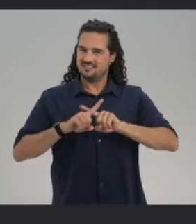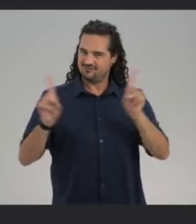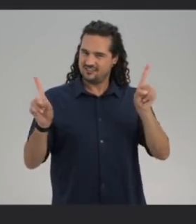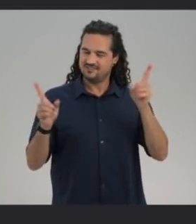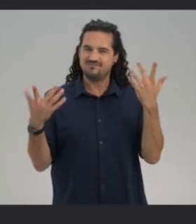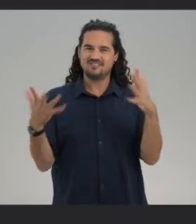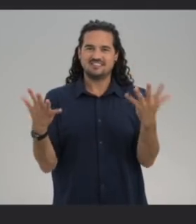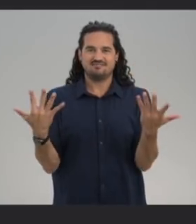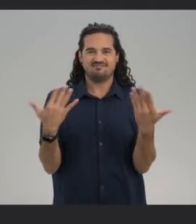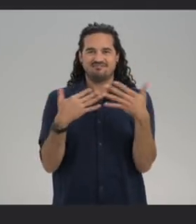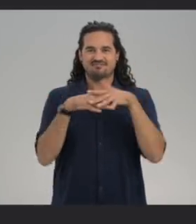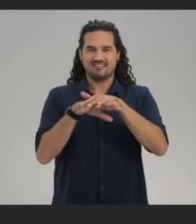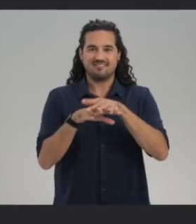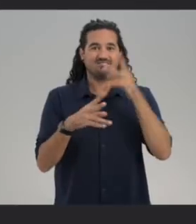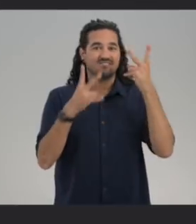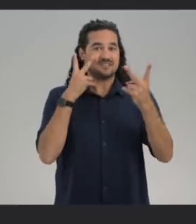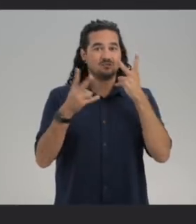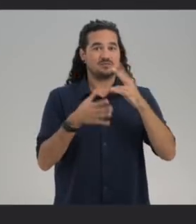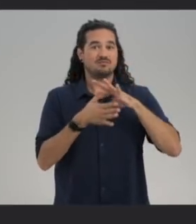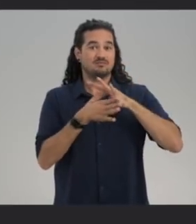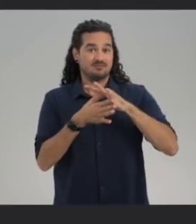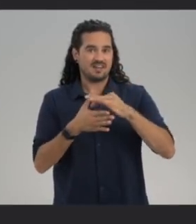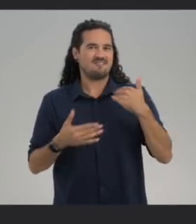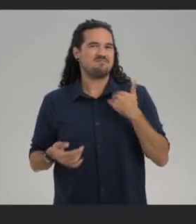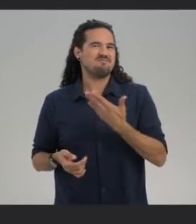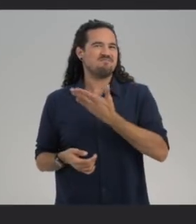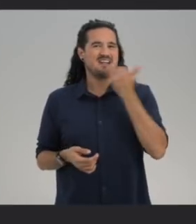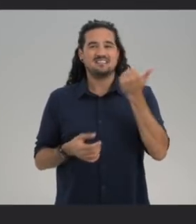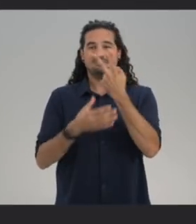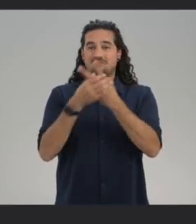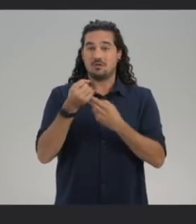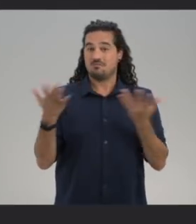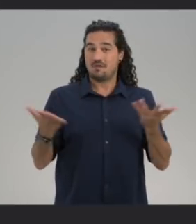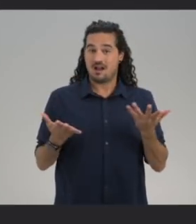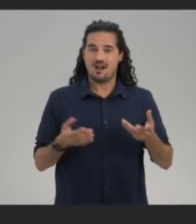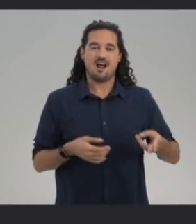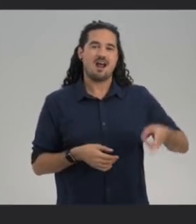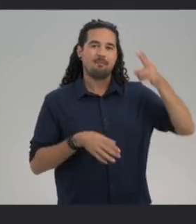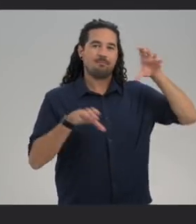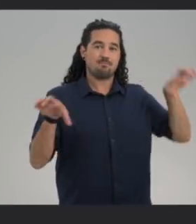With its integrated graphics, we get the best of both worlds: incredible performance and low power.